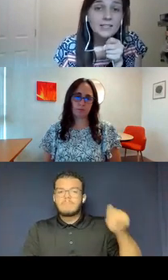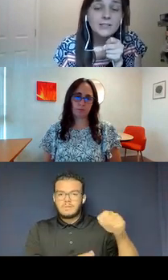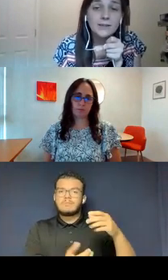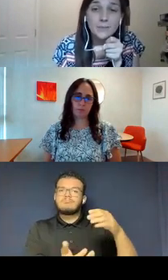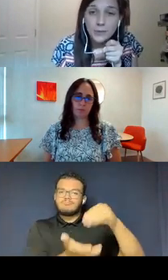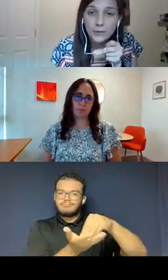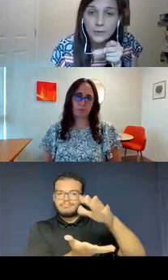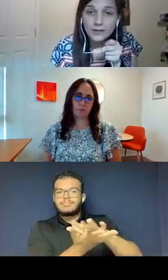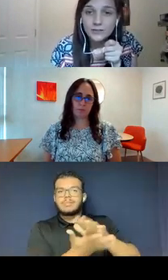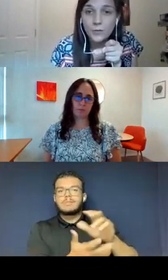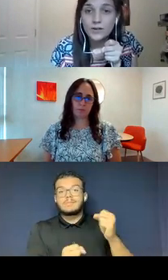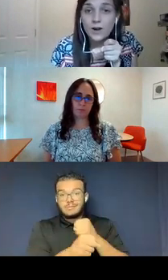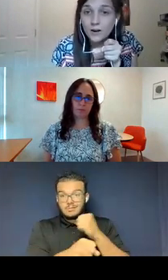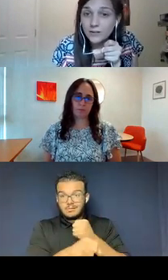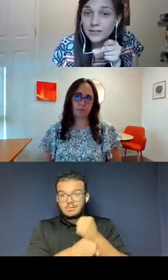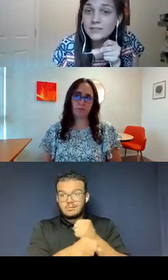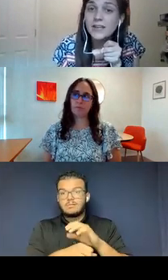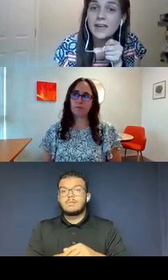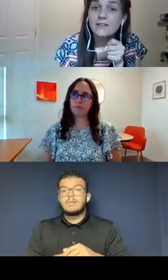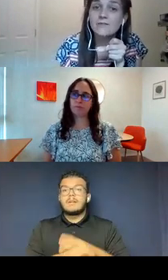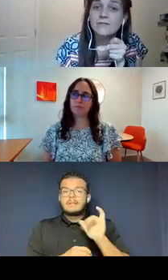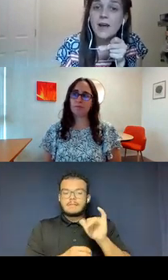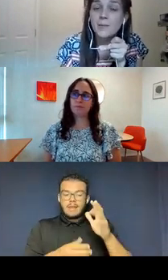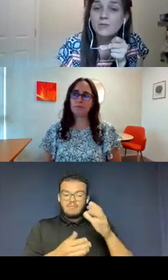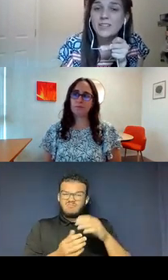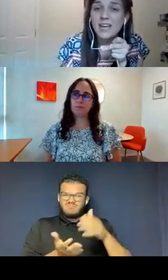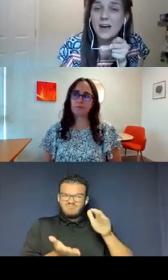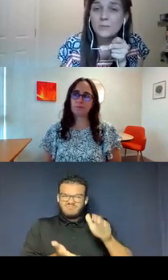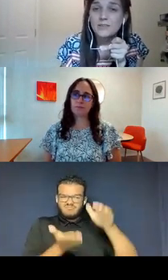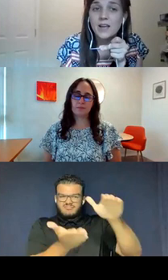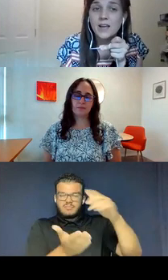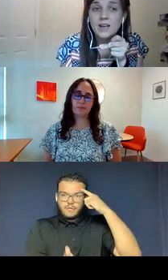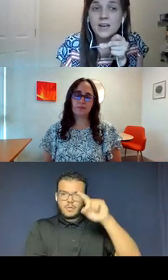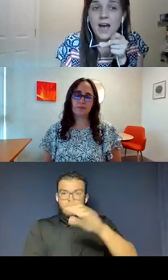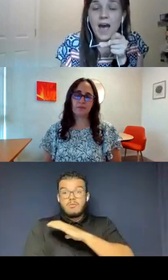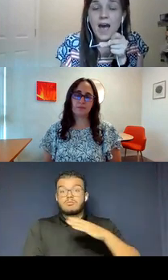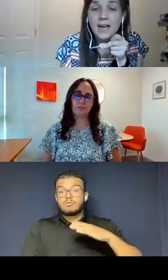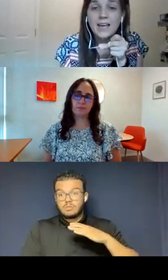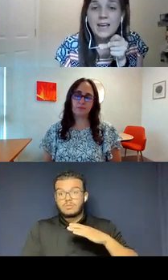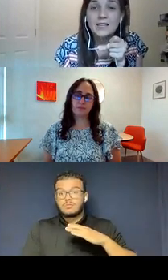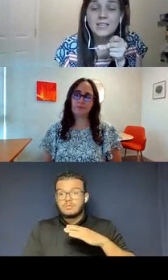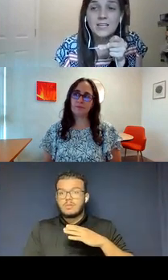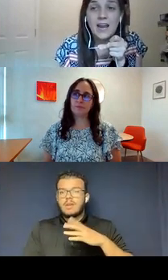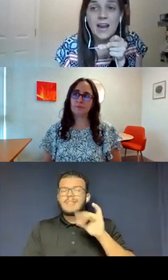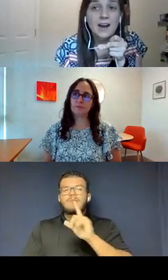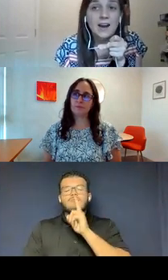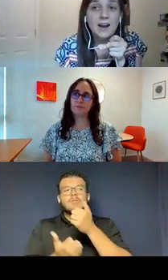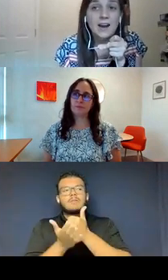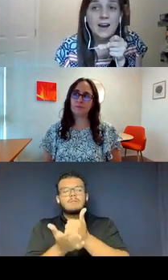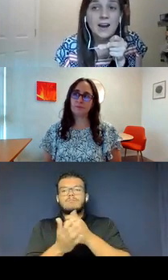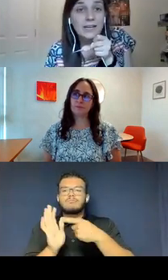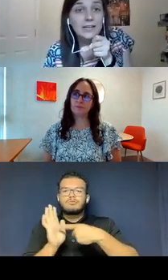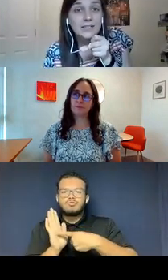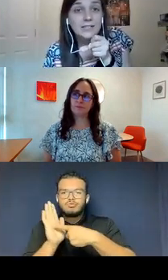into reports for Congress. And it really helps highlight the areas of remaining need